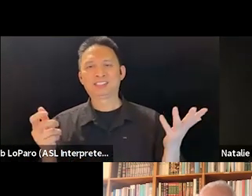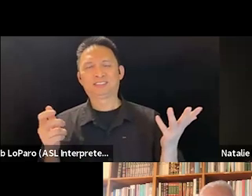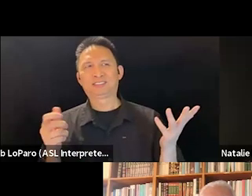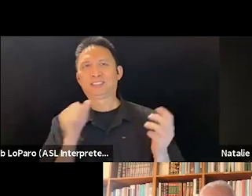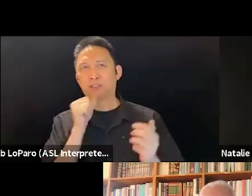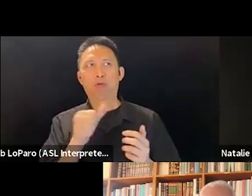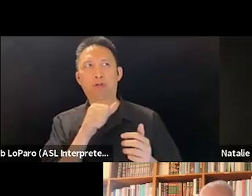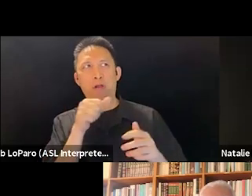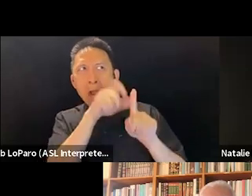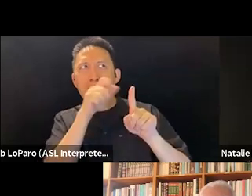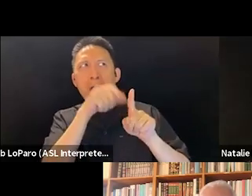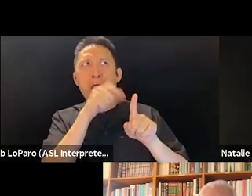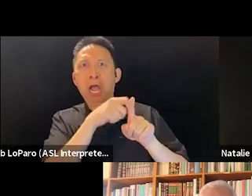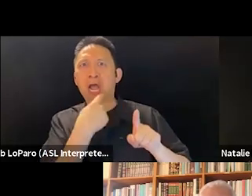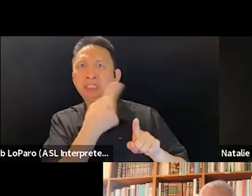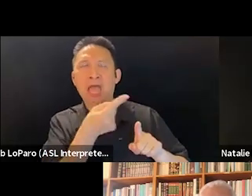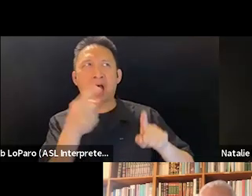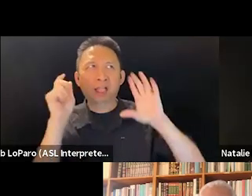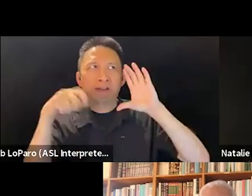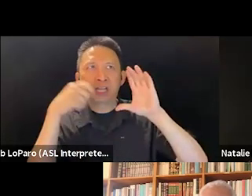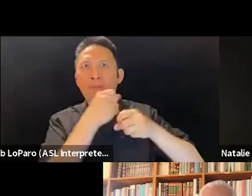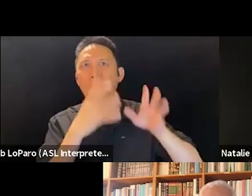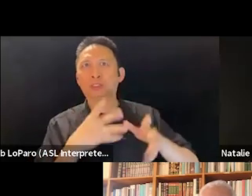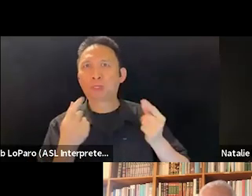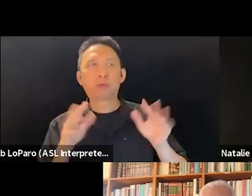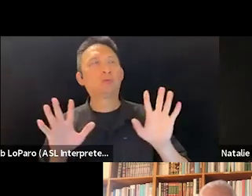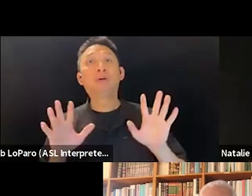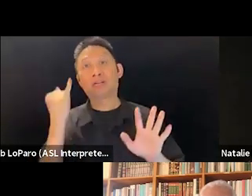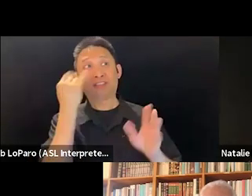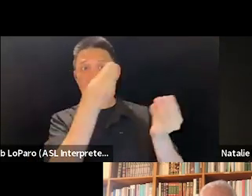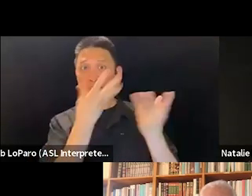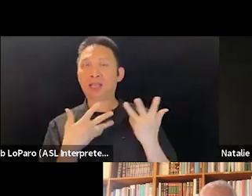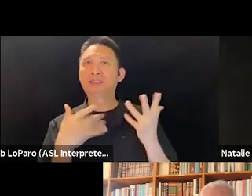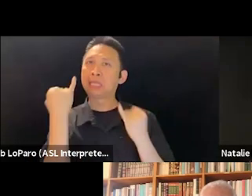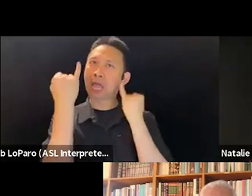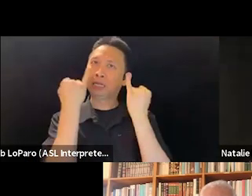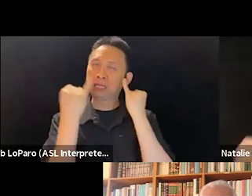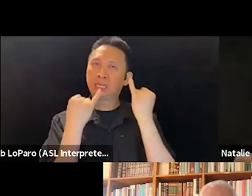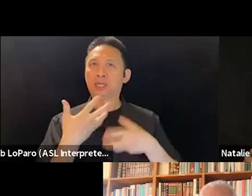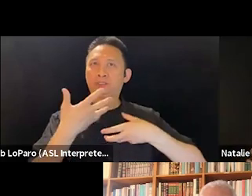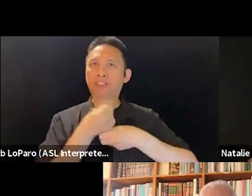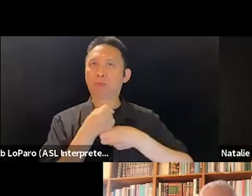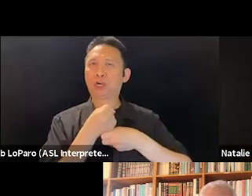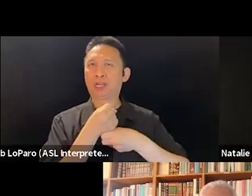Usually if we agree on the treatment at the beginning about the ideas about the subject.